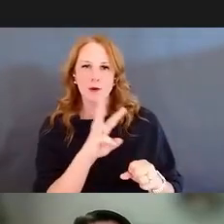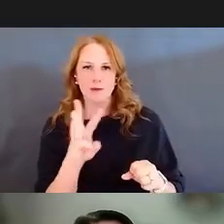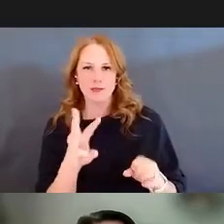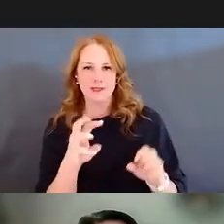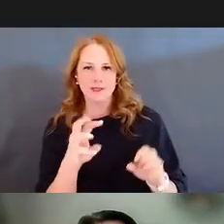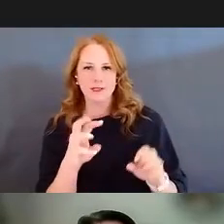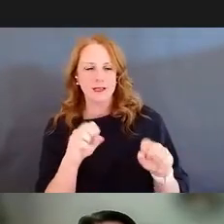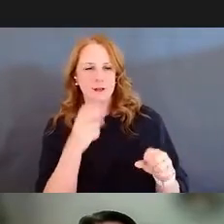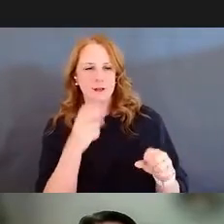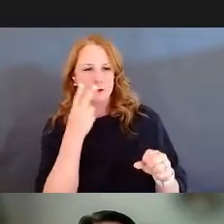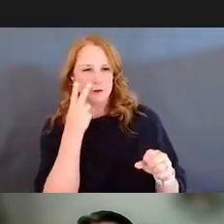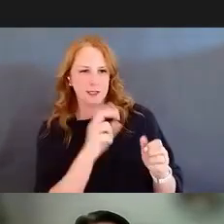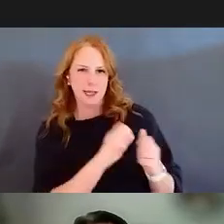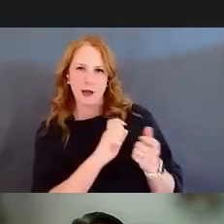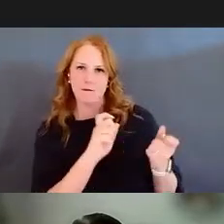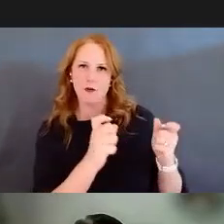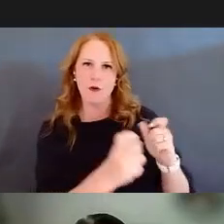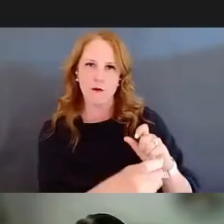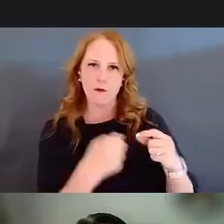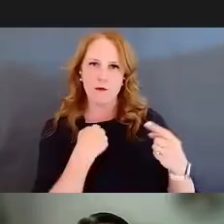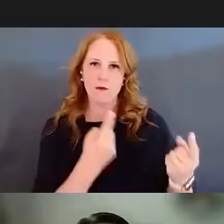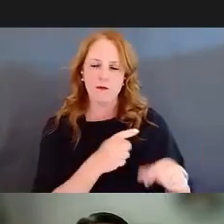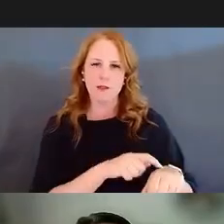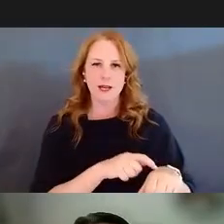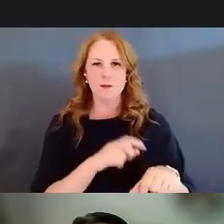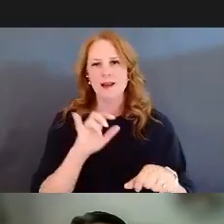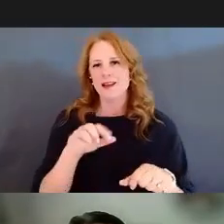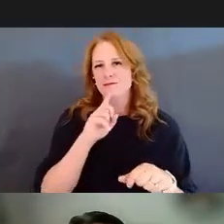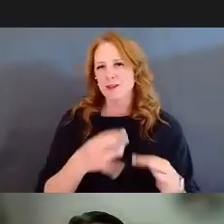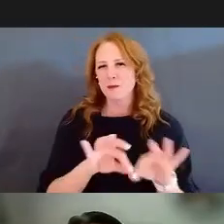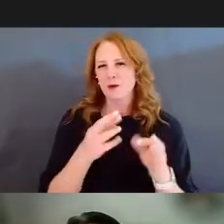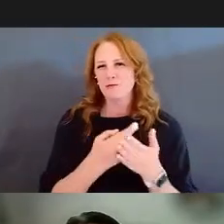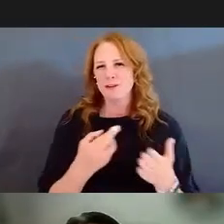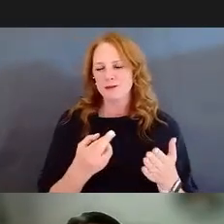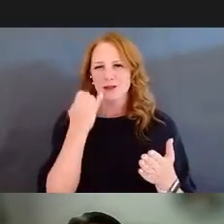but I thought this was a really important resource for those of you that want to take a look at how